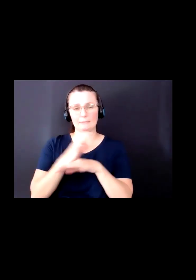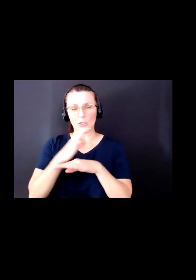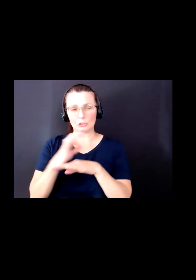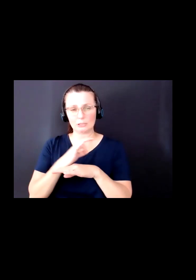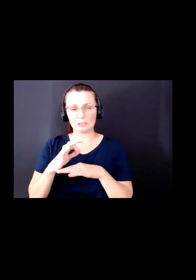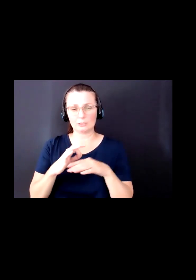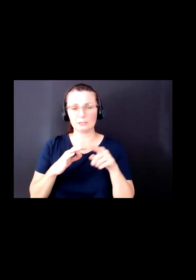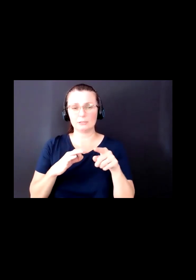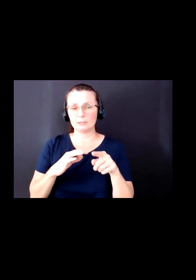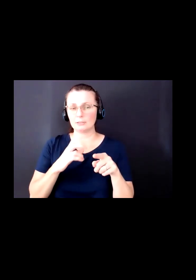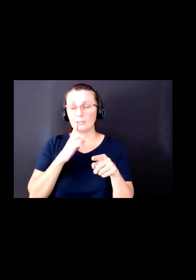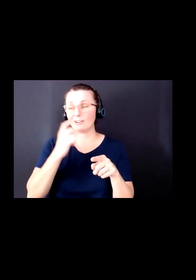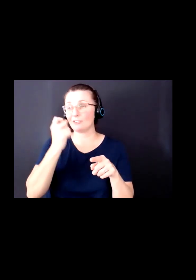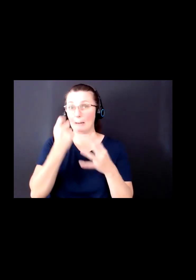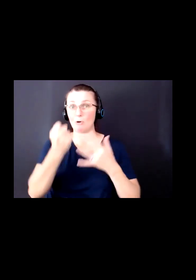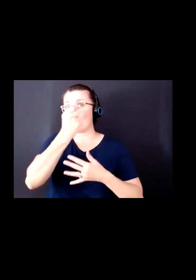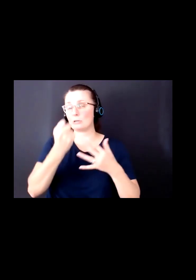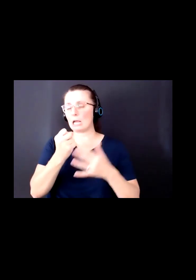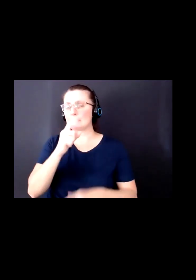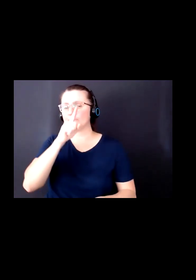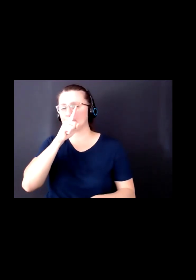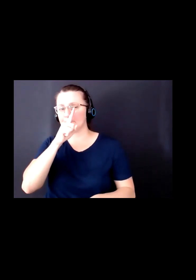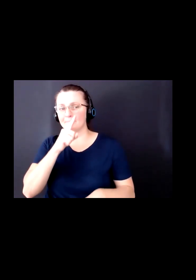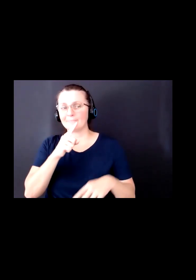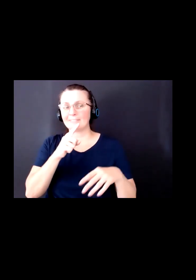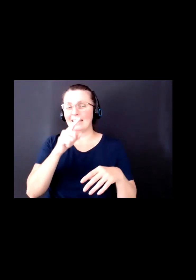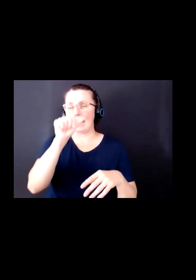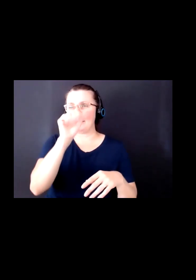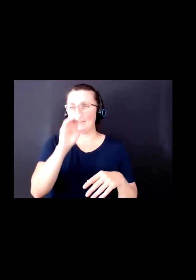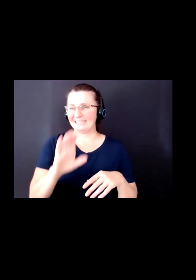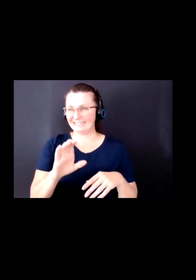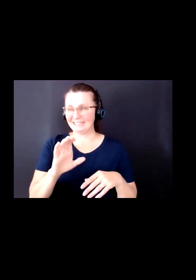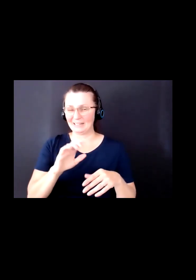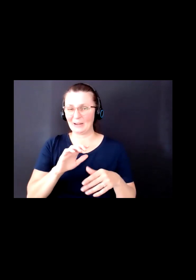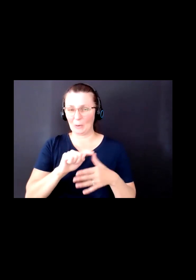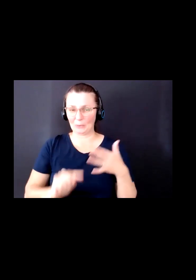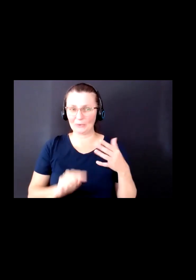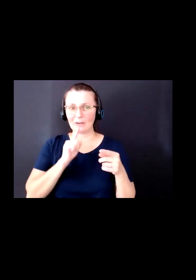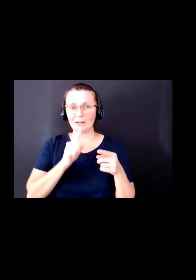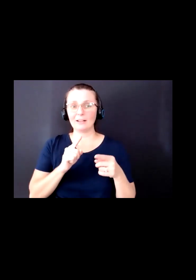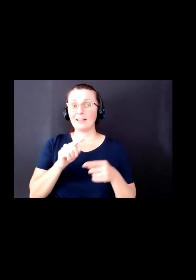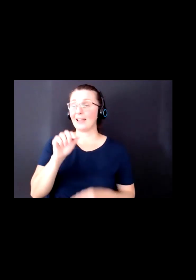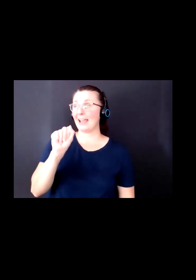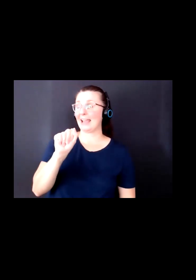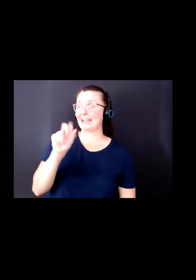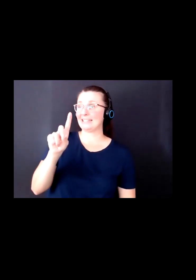they're not in order of importance, just in alphabetical order. So, we are the ADA and Section 504 coordinator for the executive